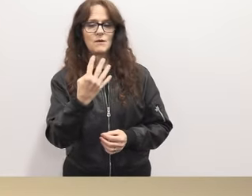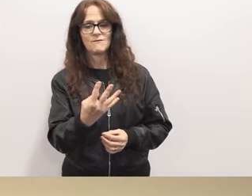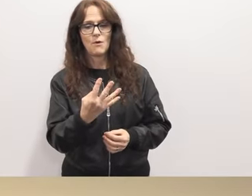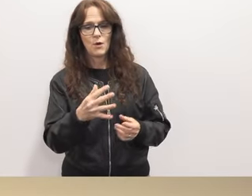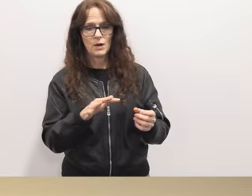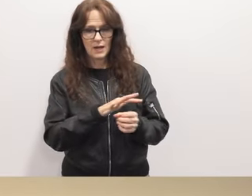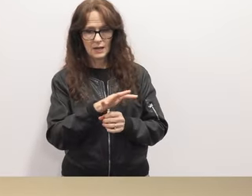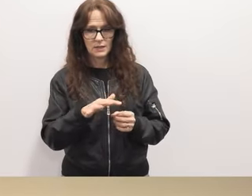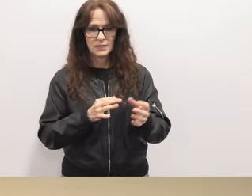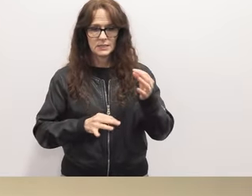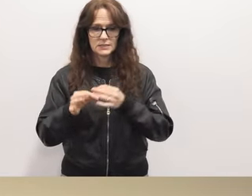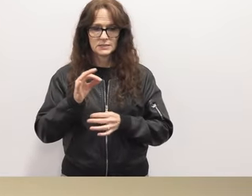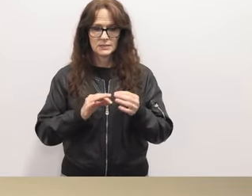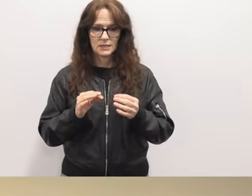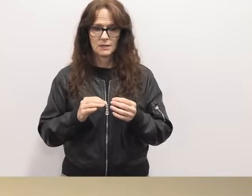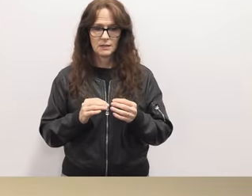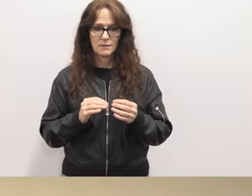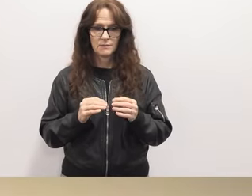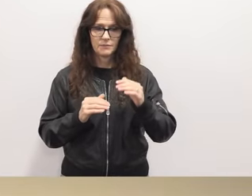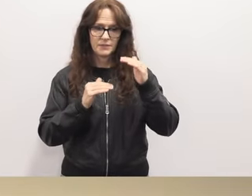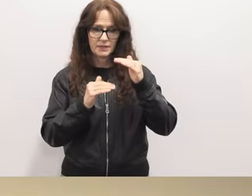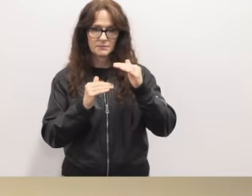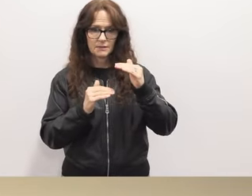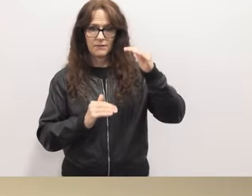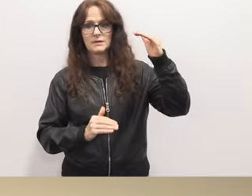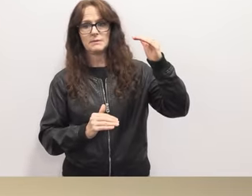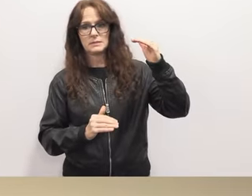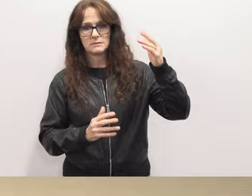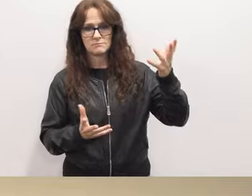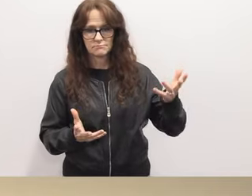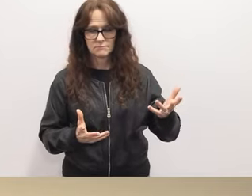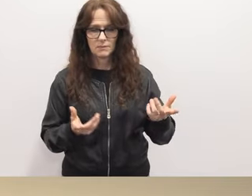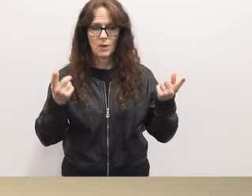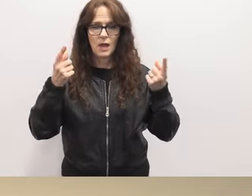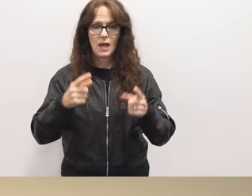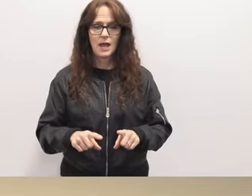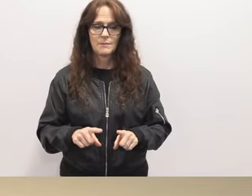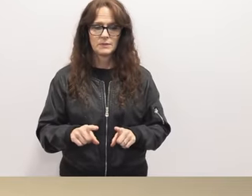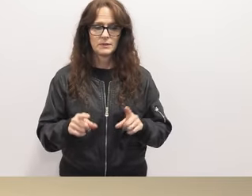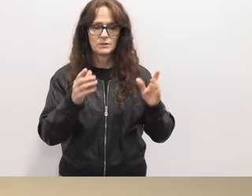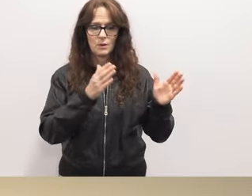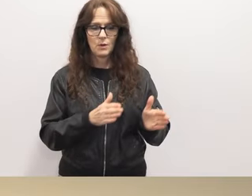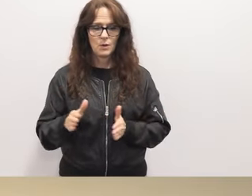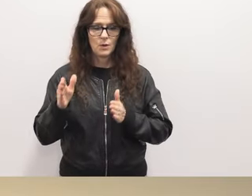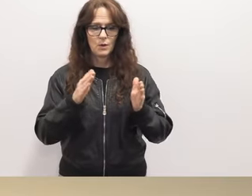or instead of doing it this much, you'd be doing this much. And so what happens is organizations just run out of an appetite for that.